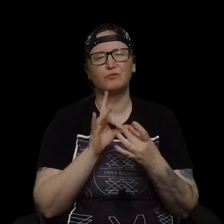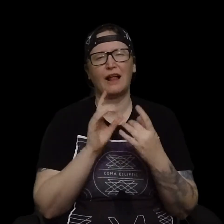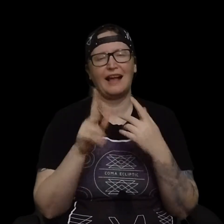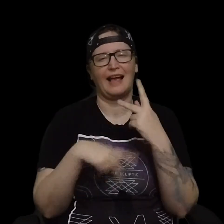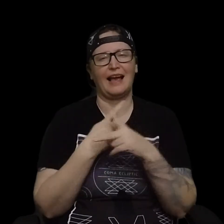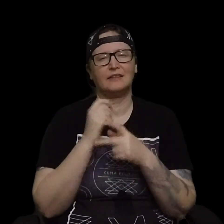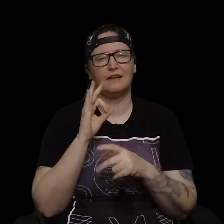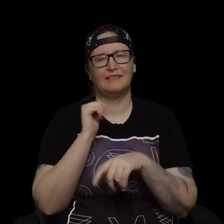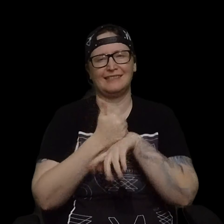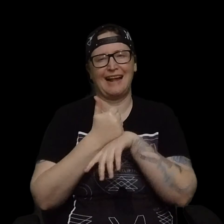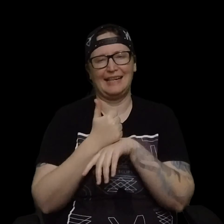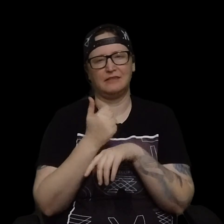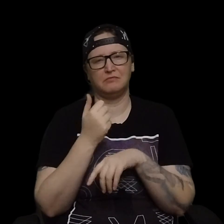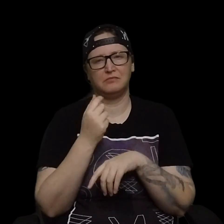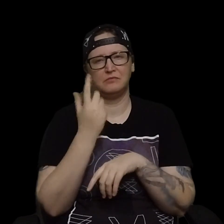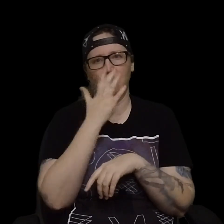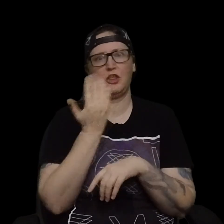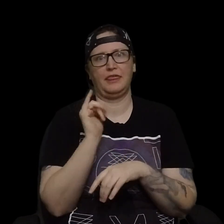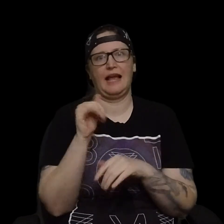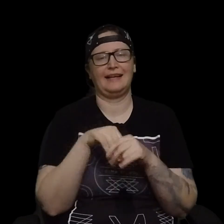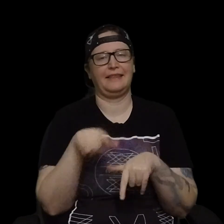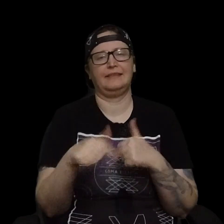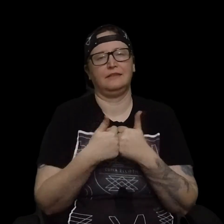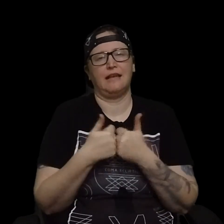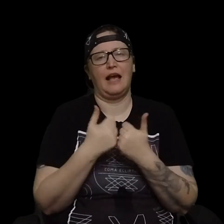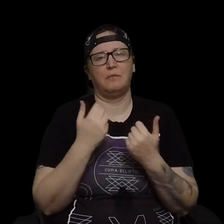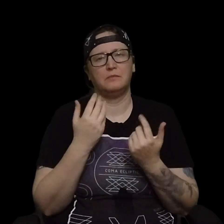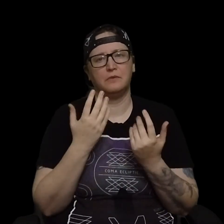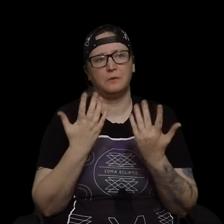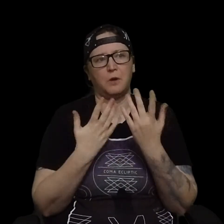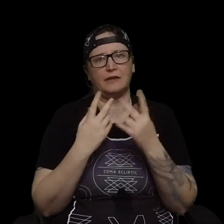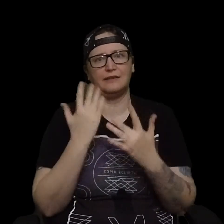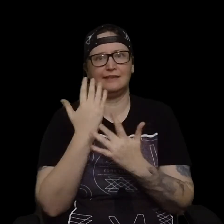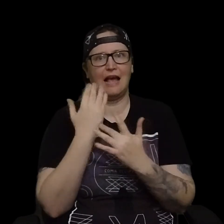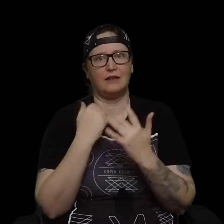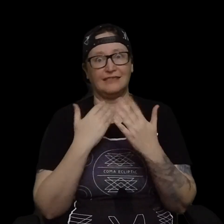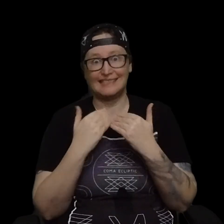advice more related to the type of a setup and what it's going to look like in this game you know